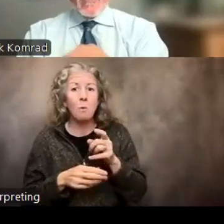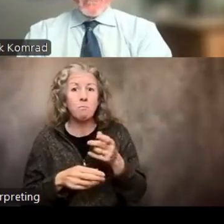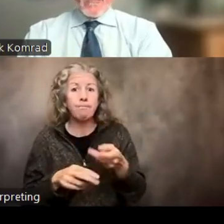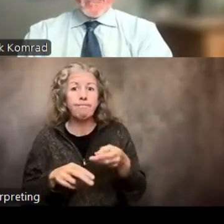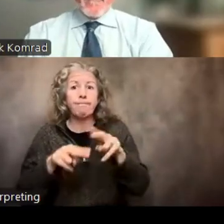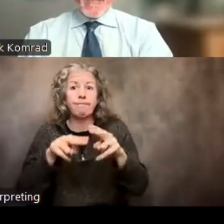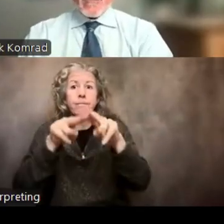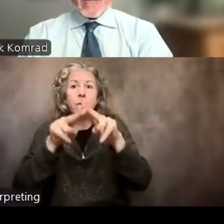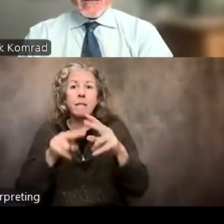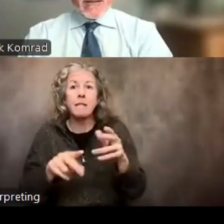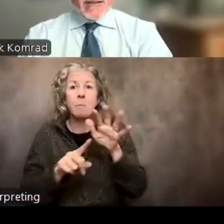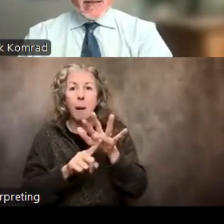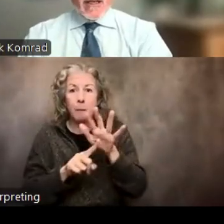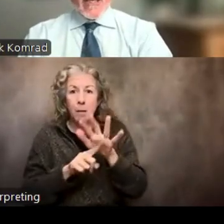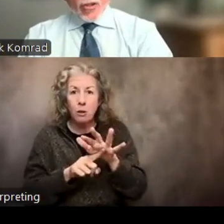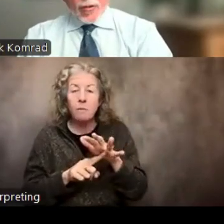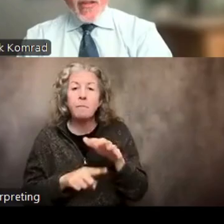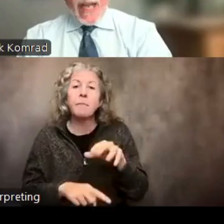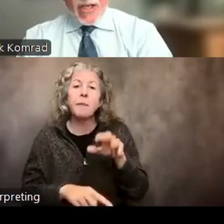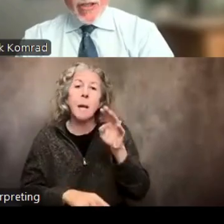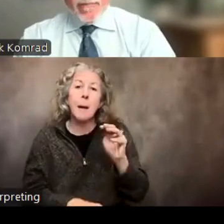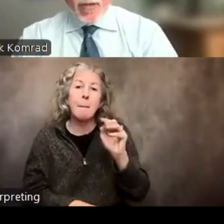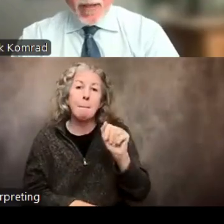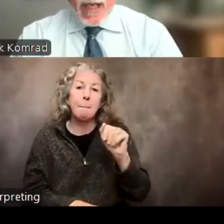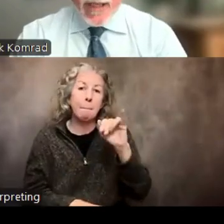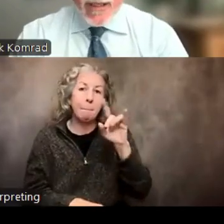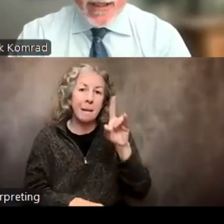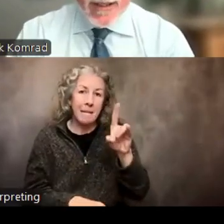that medical assistance in dying, euthanasia, predominantly